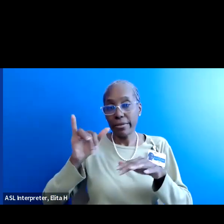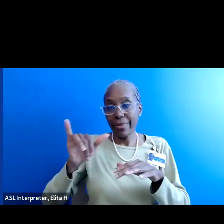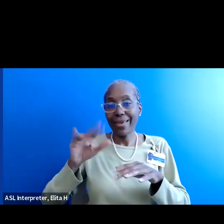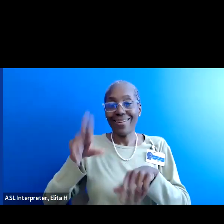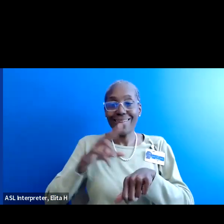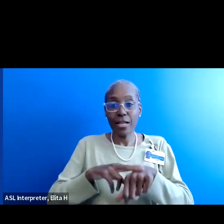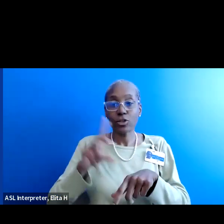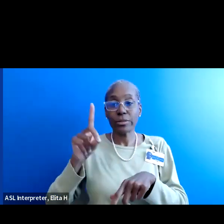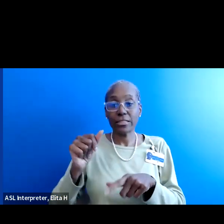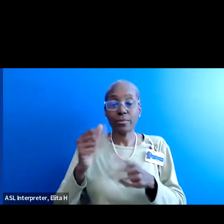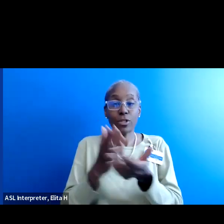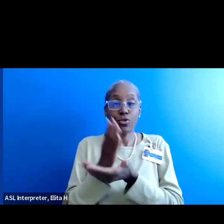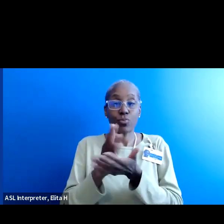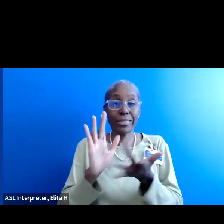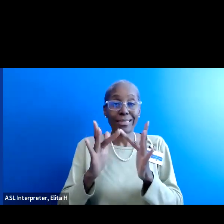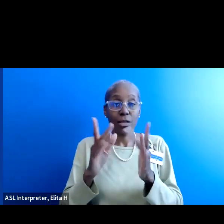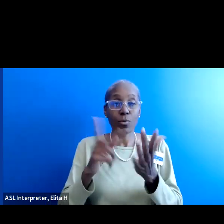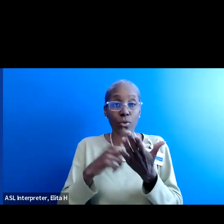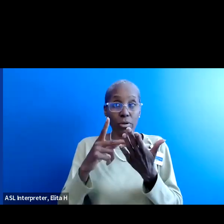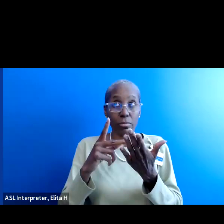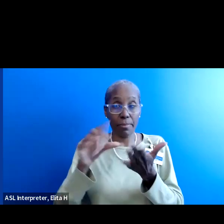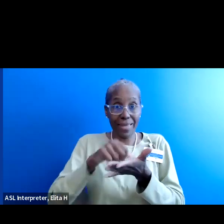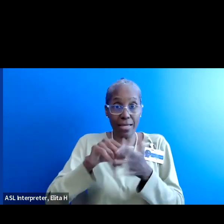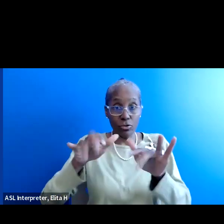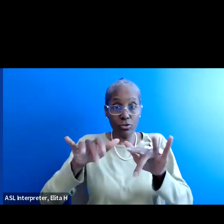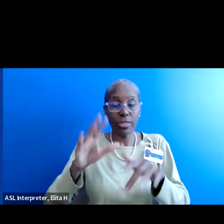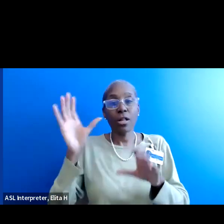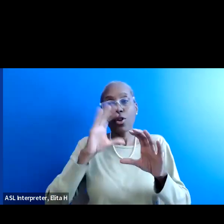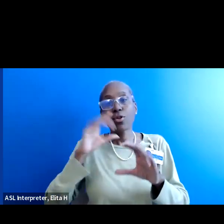Rights Network page and see if you can find the protection and advocacy group